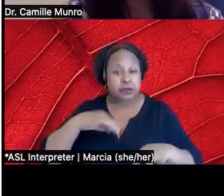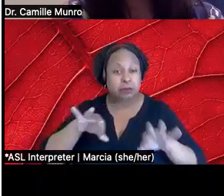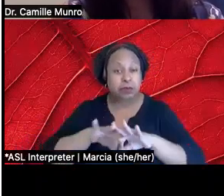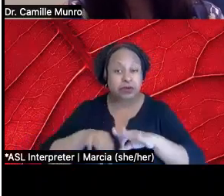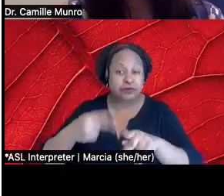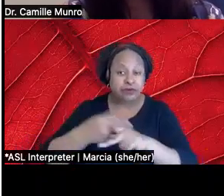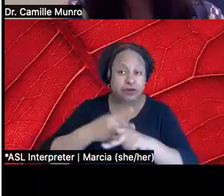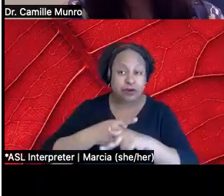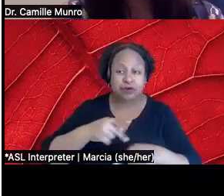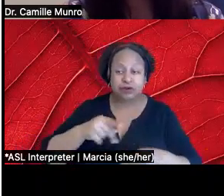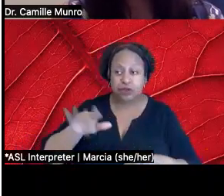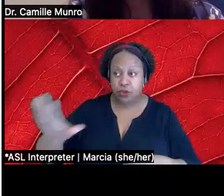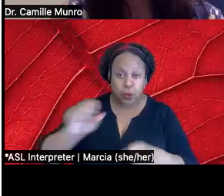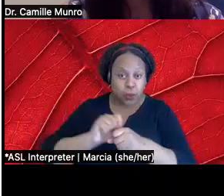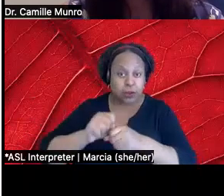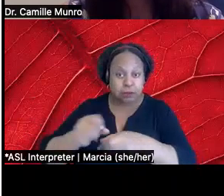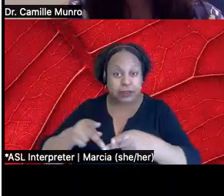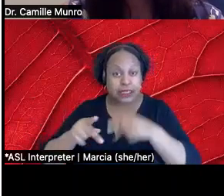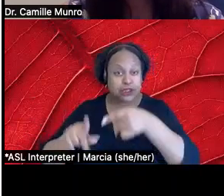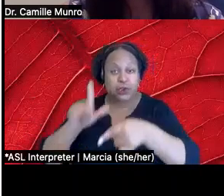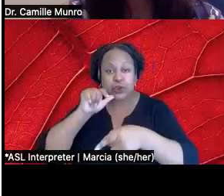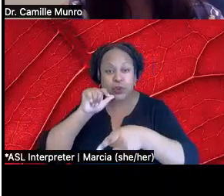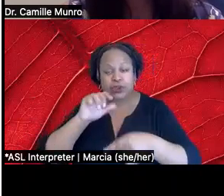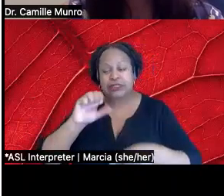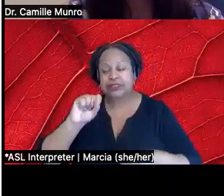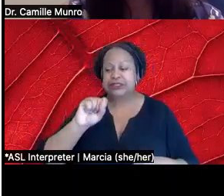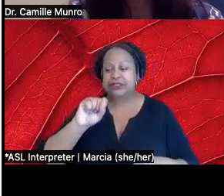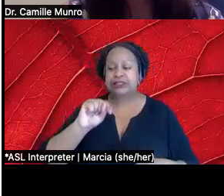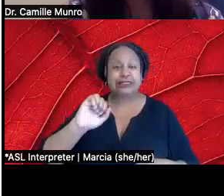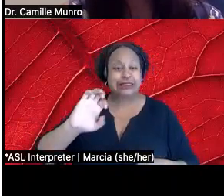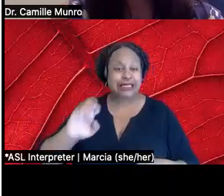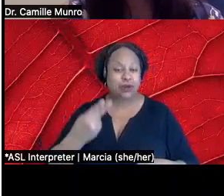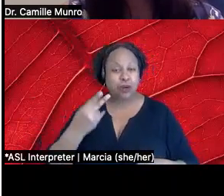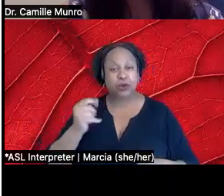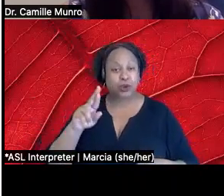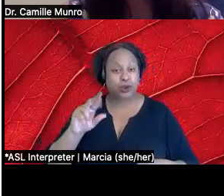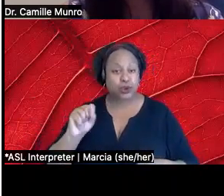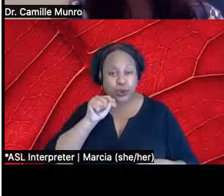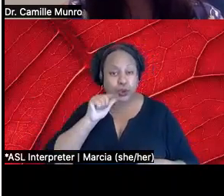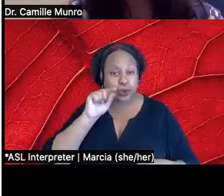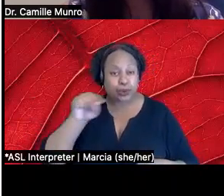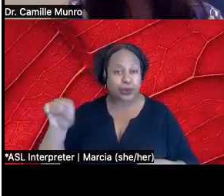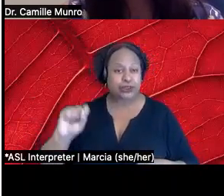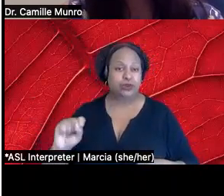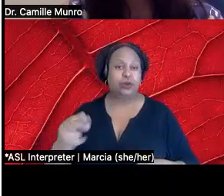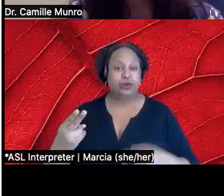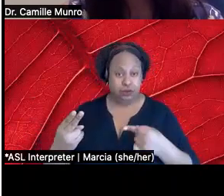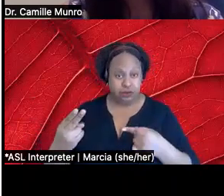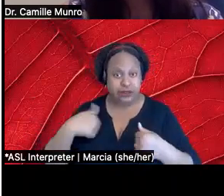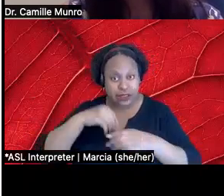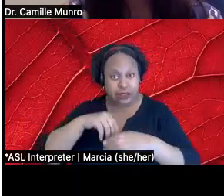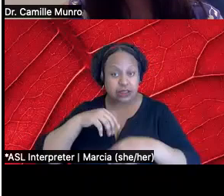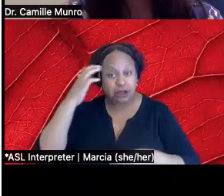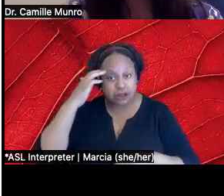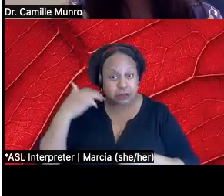And at the hospital, I got to know the leadership very well.